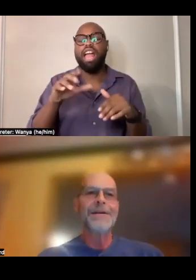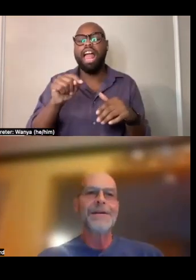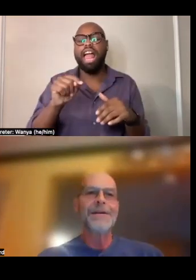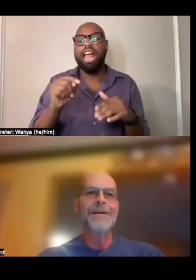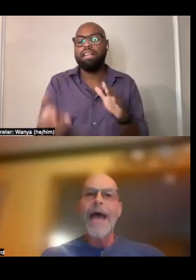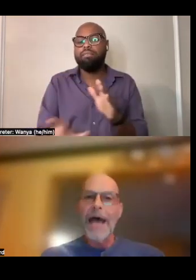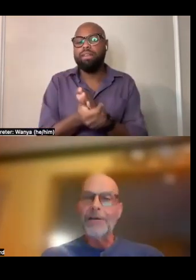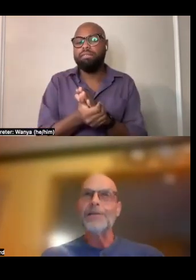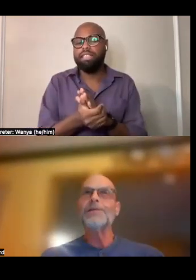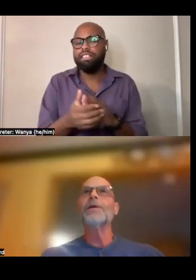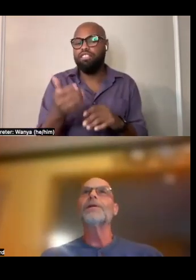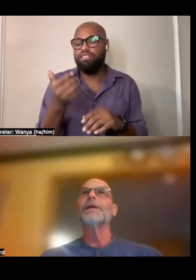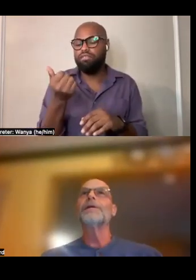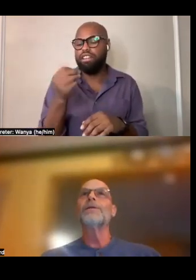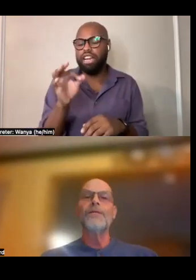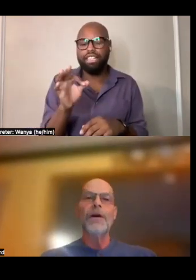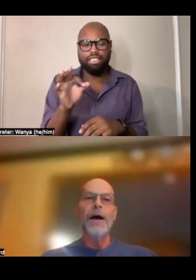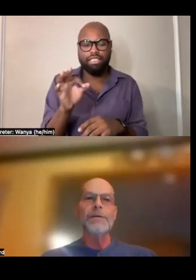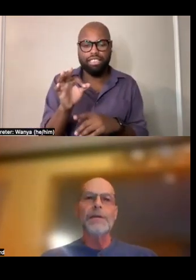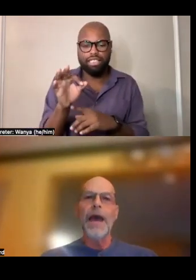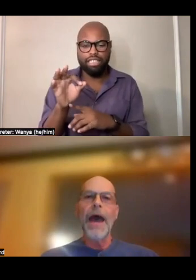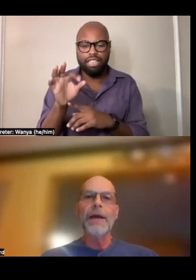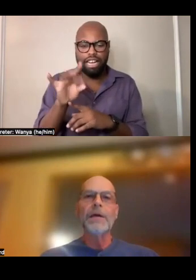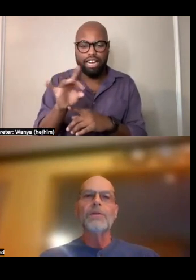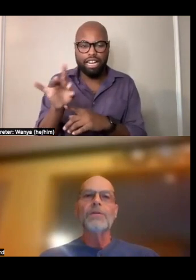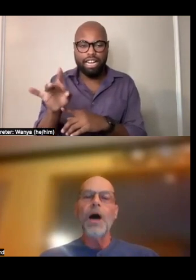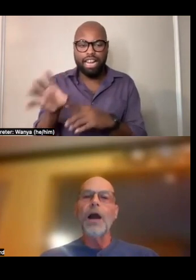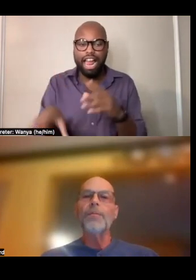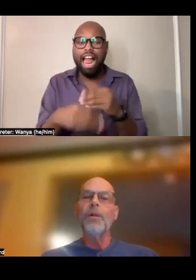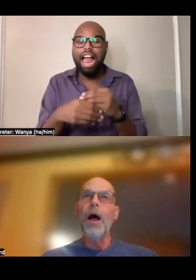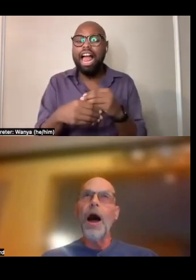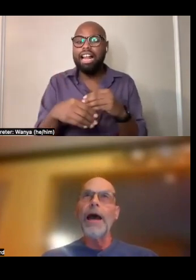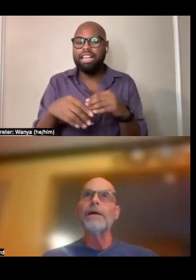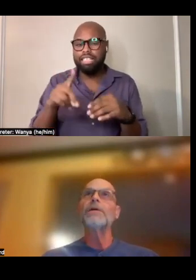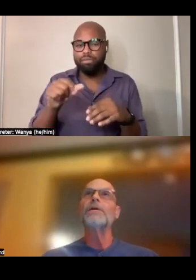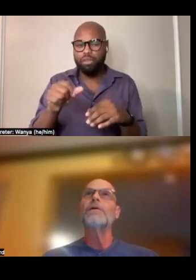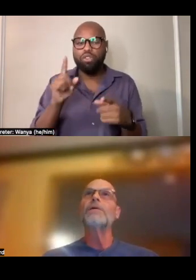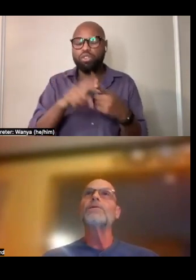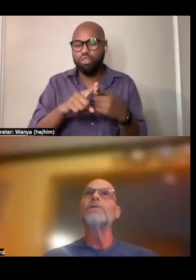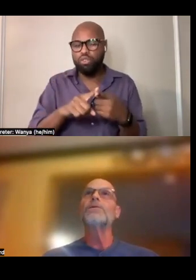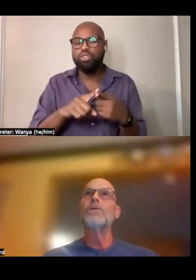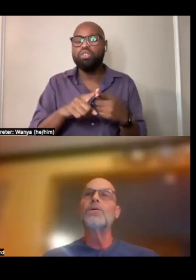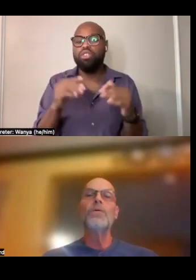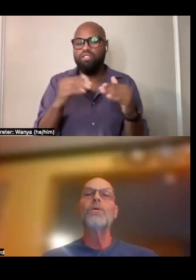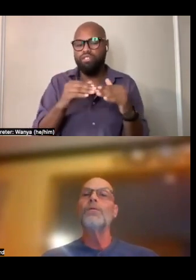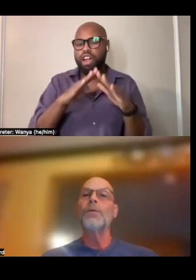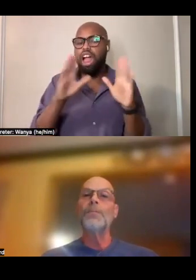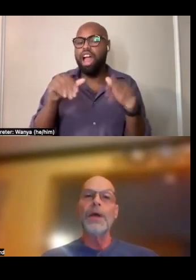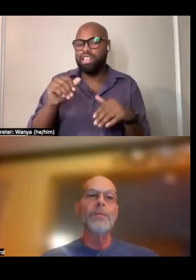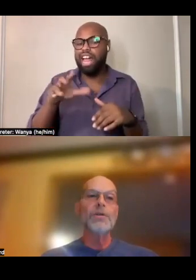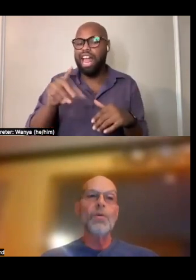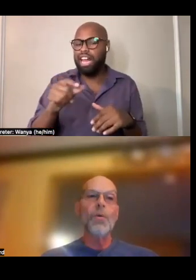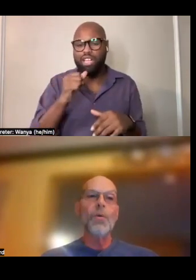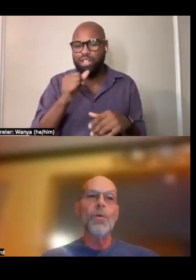which added disability to the Fair Housing Act do not apply to the big majority